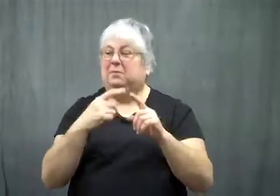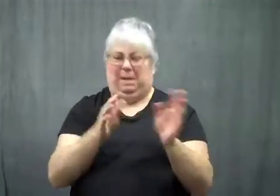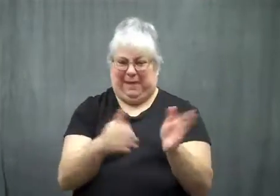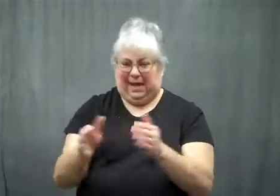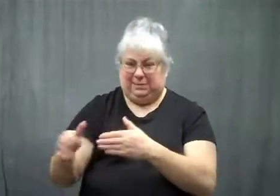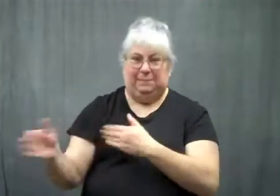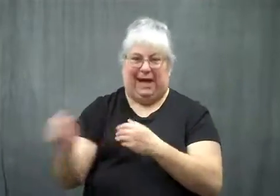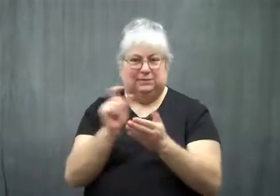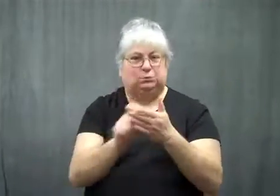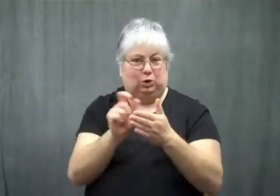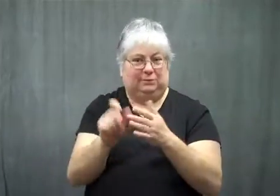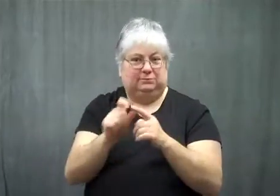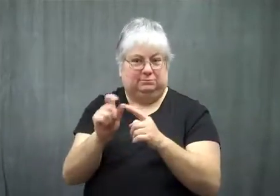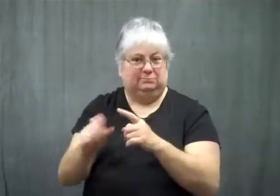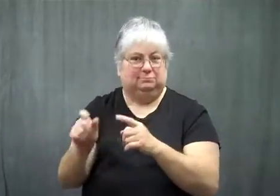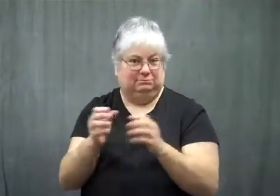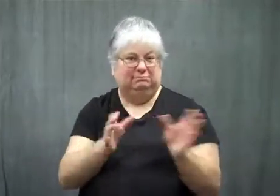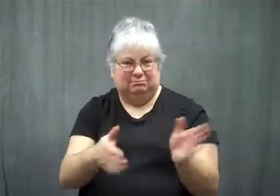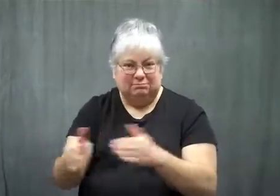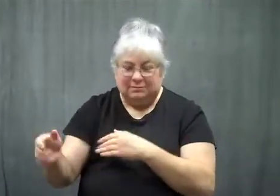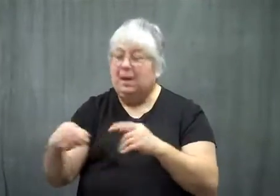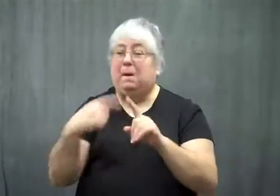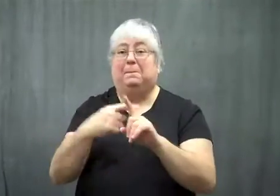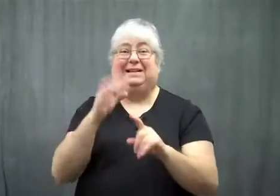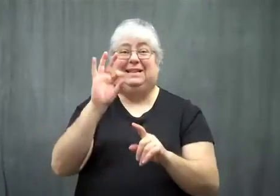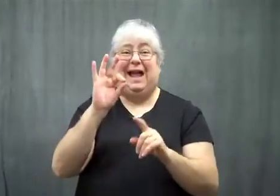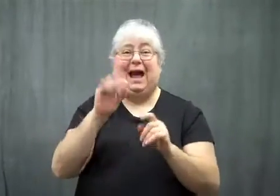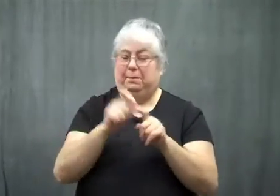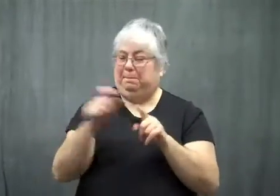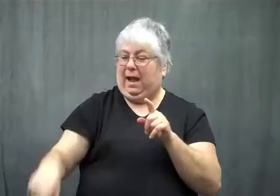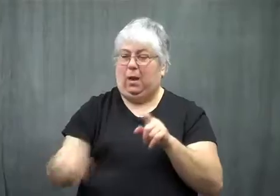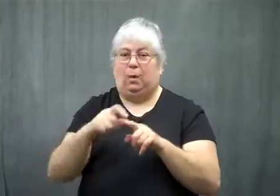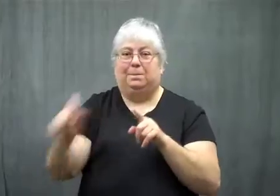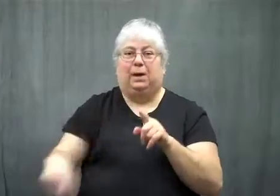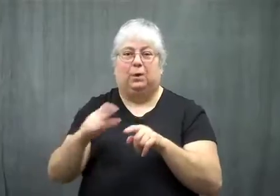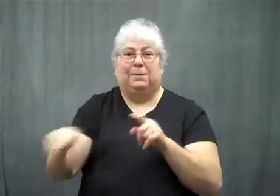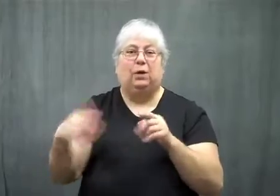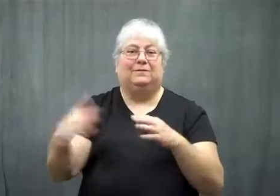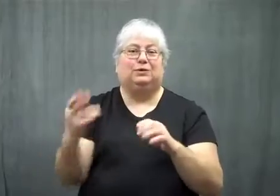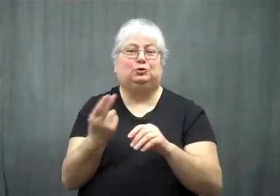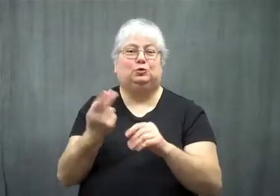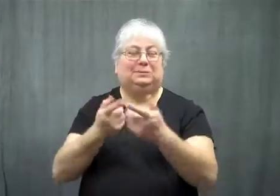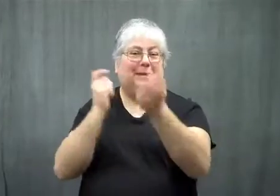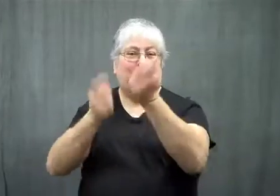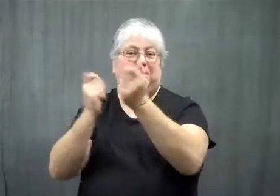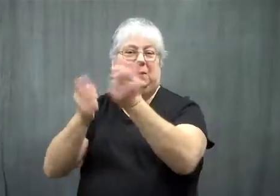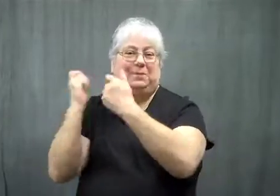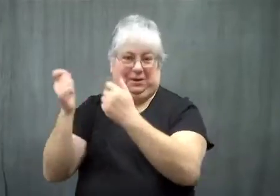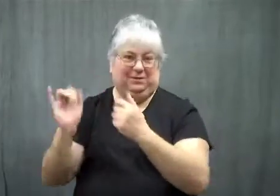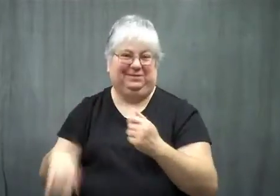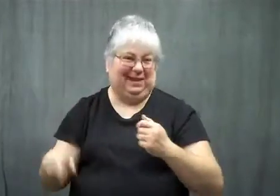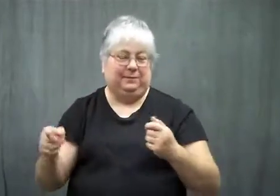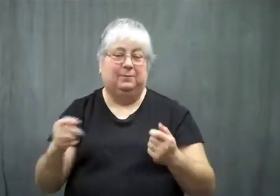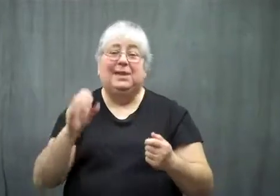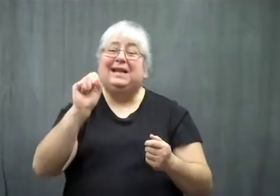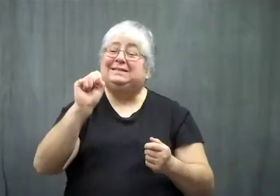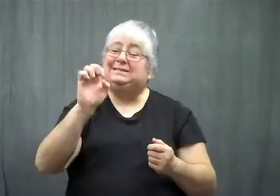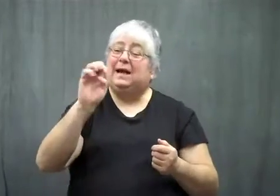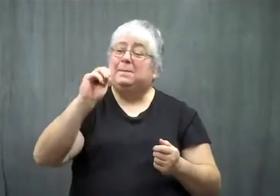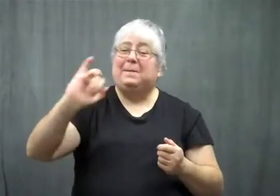as well as several boxes of ammo, and nine spent shells.